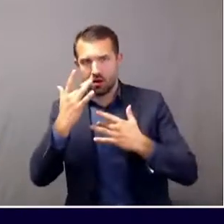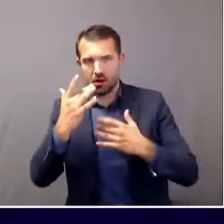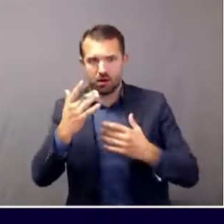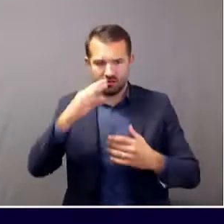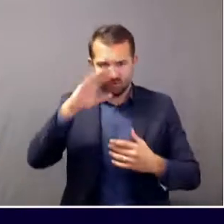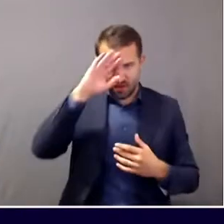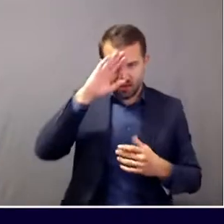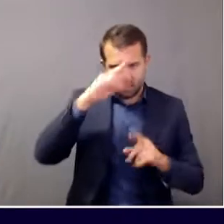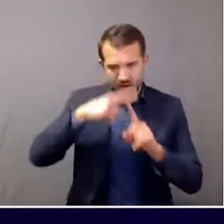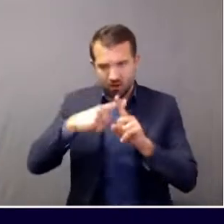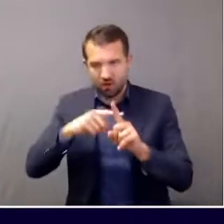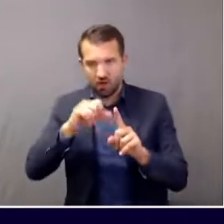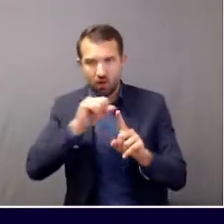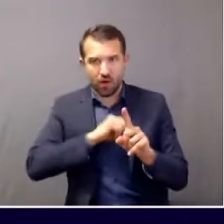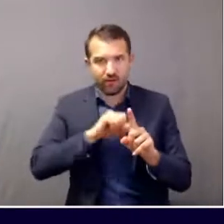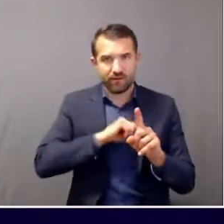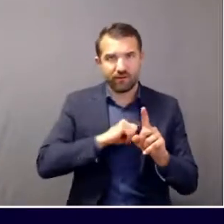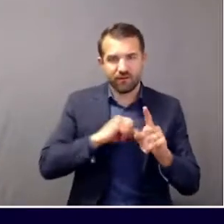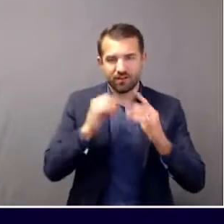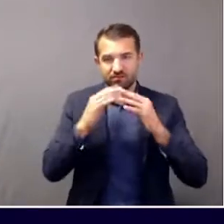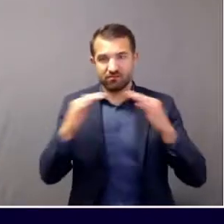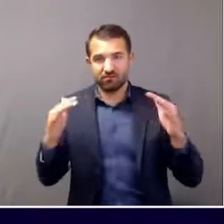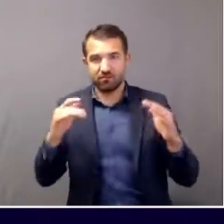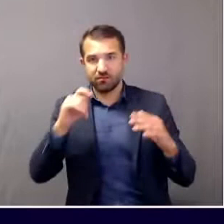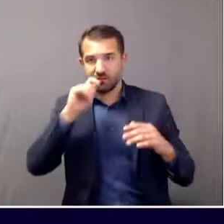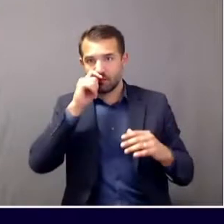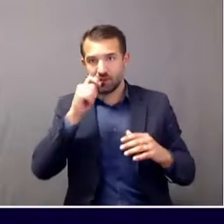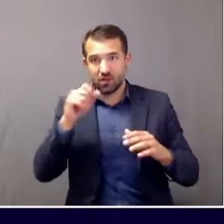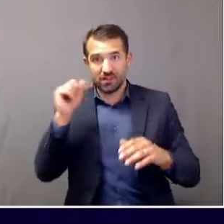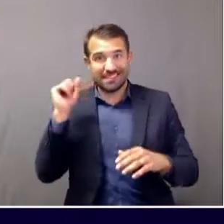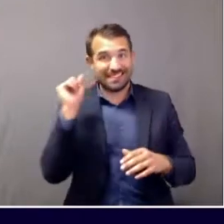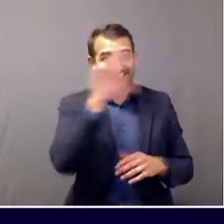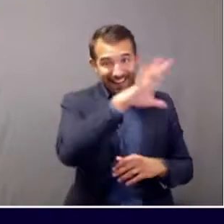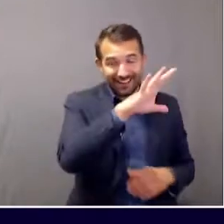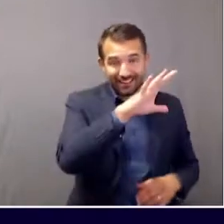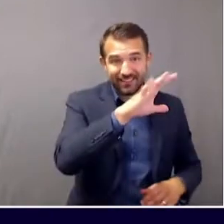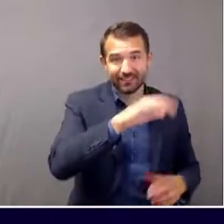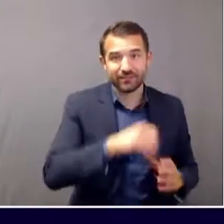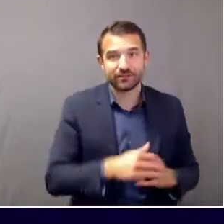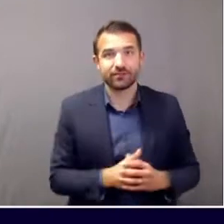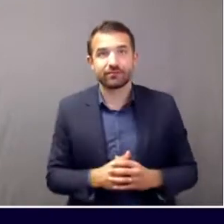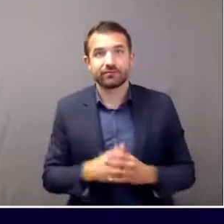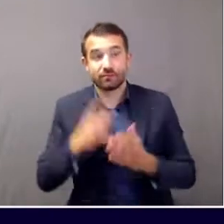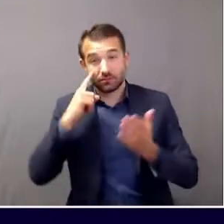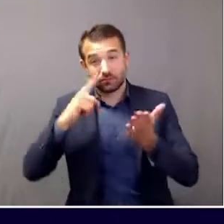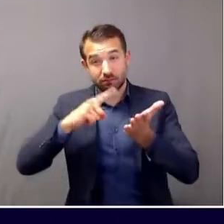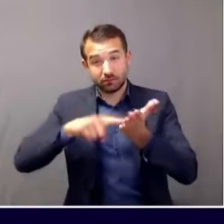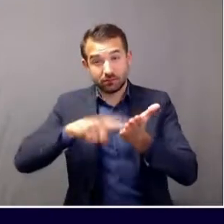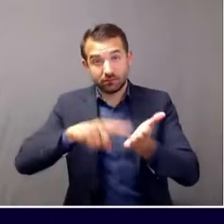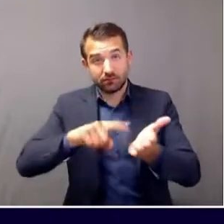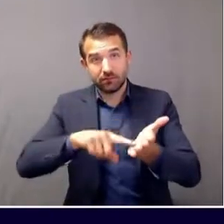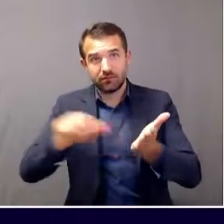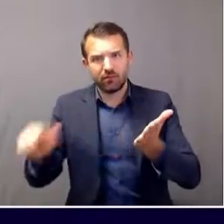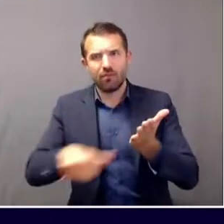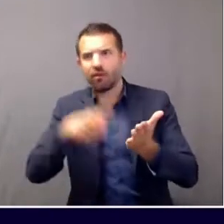goal after that then we start investigating whether other